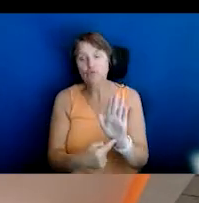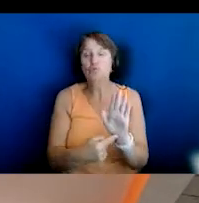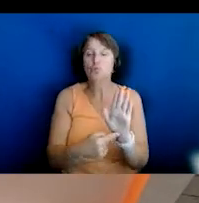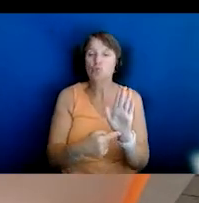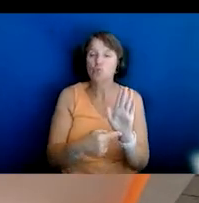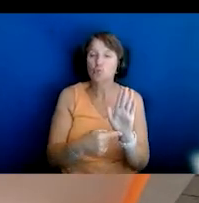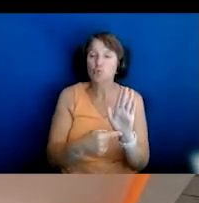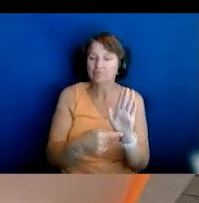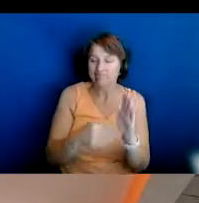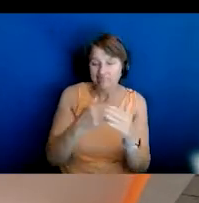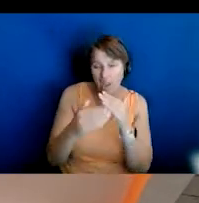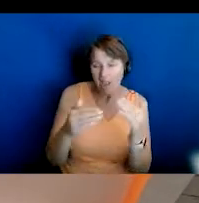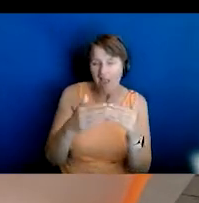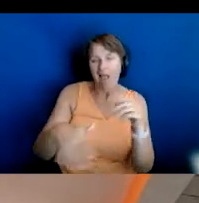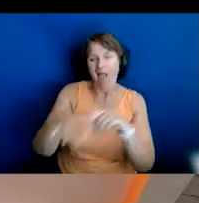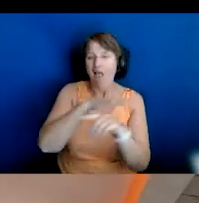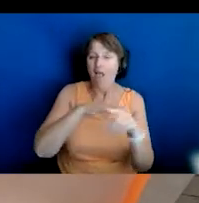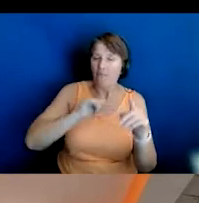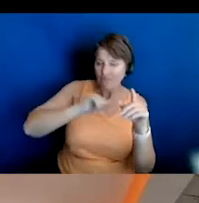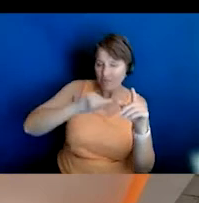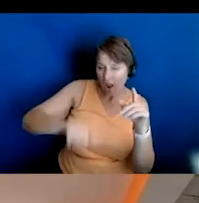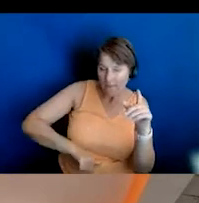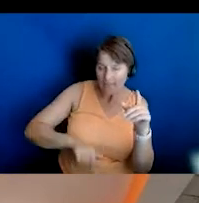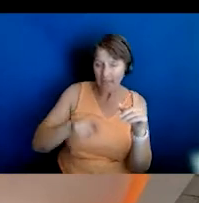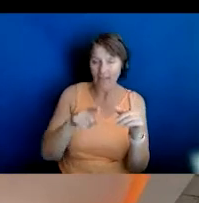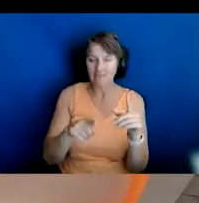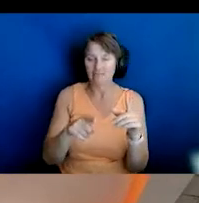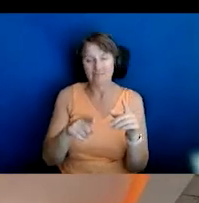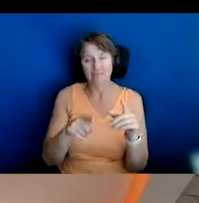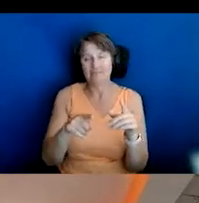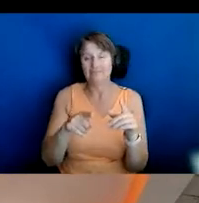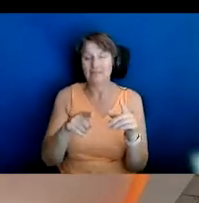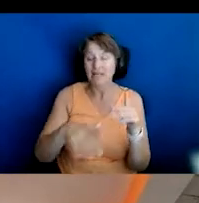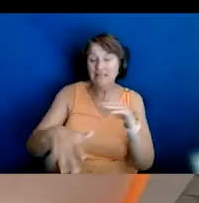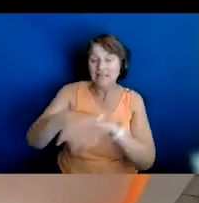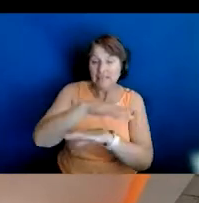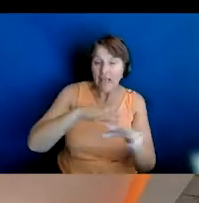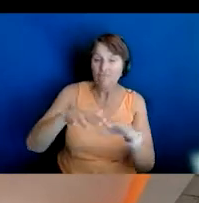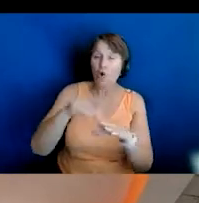which connects to peri urban farming, and as a site for art and agriculture.